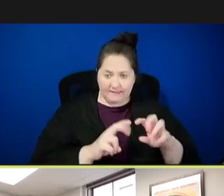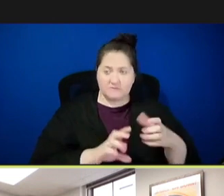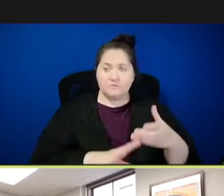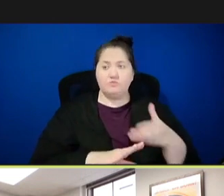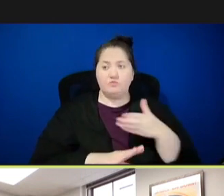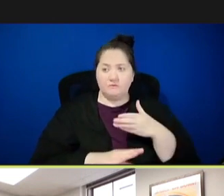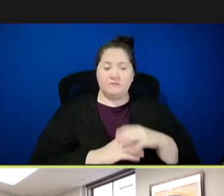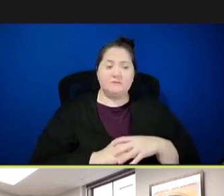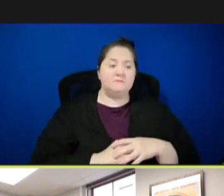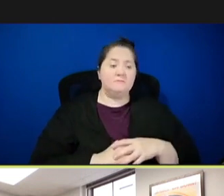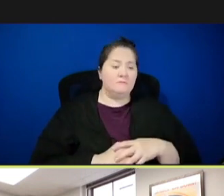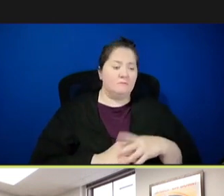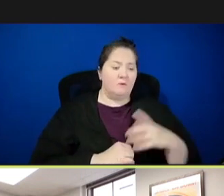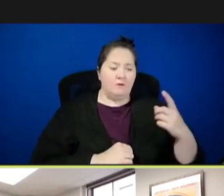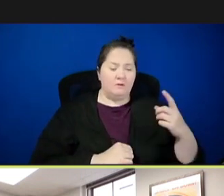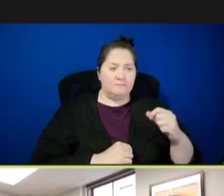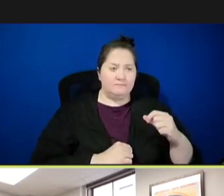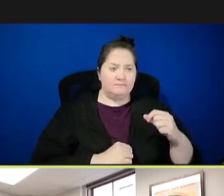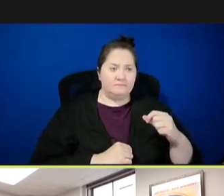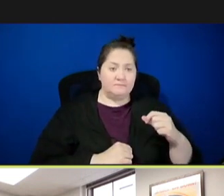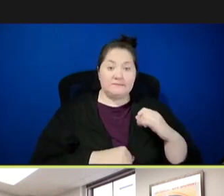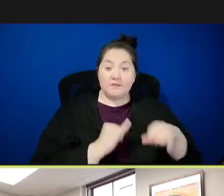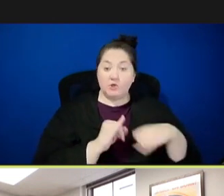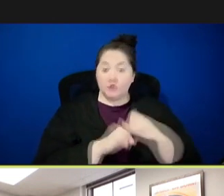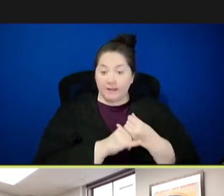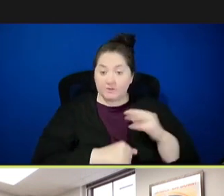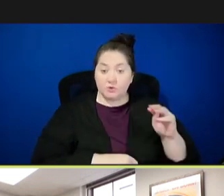about a third-- this is an international meta-analysis-- about a third of these